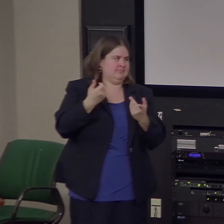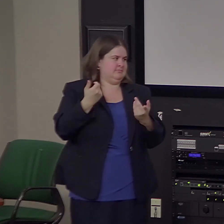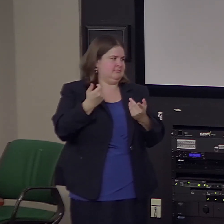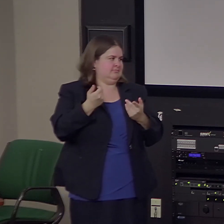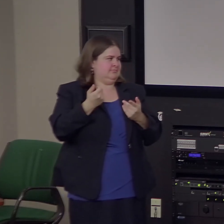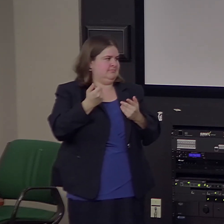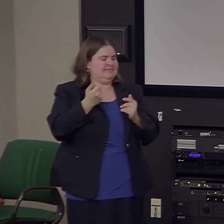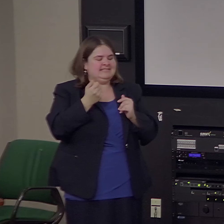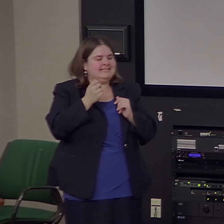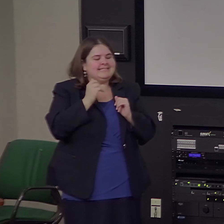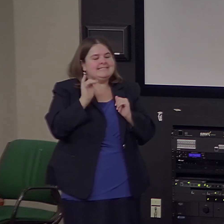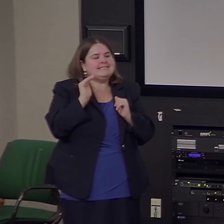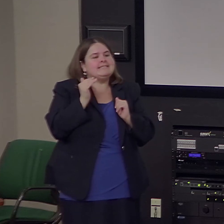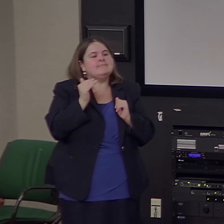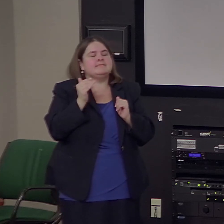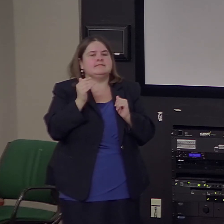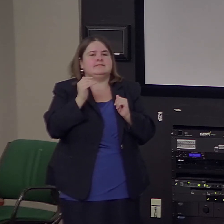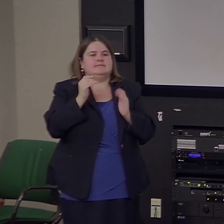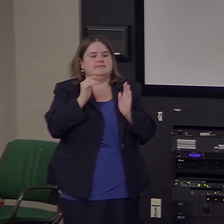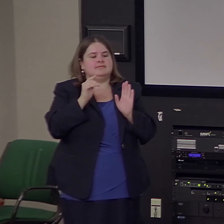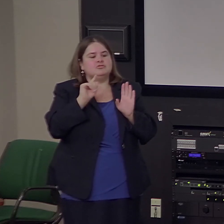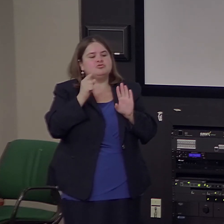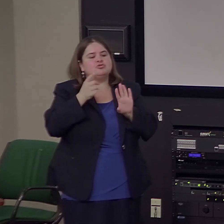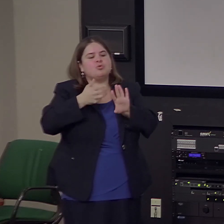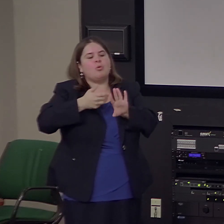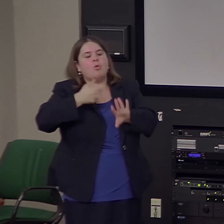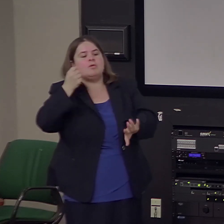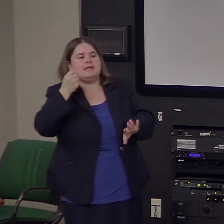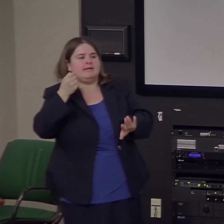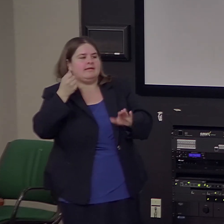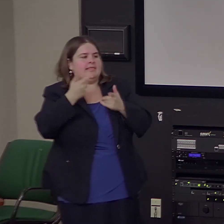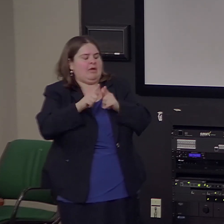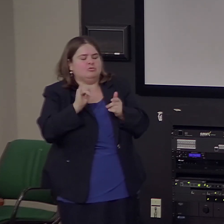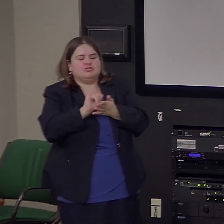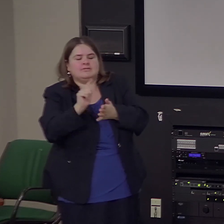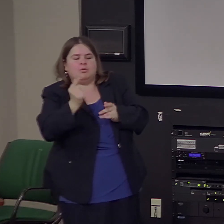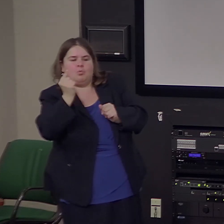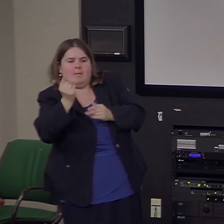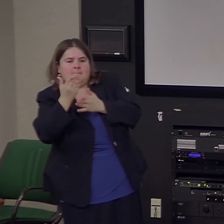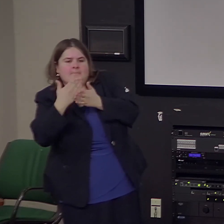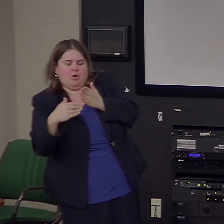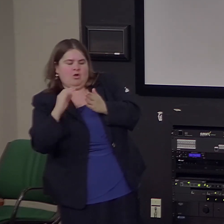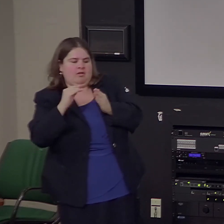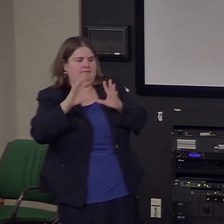like withholding of the timing of the experience and exposure to language.